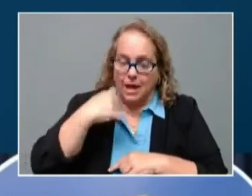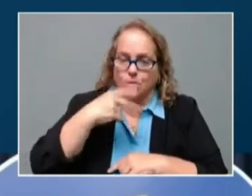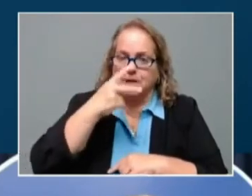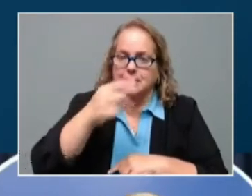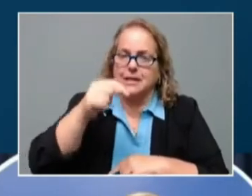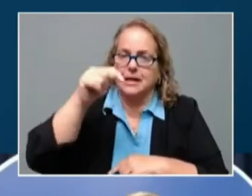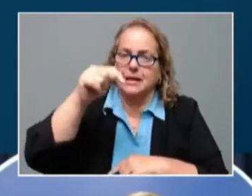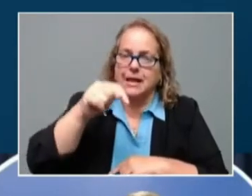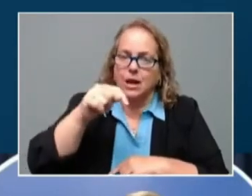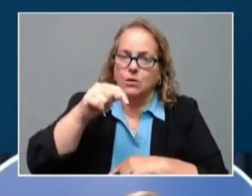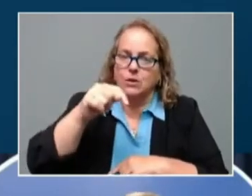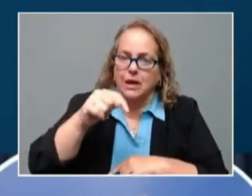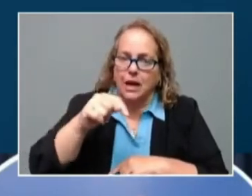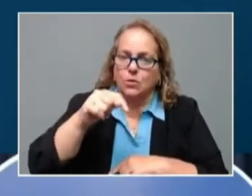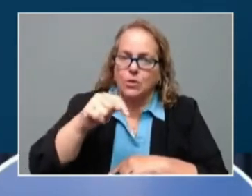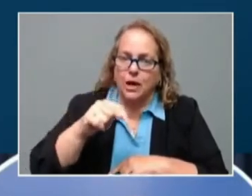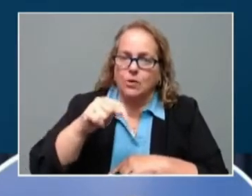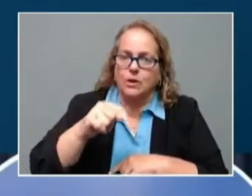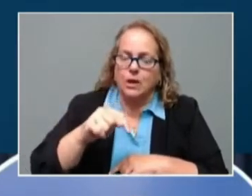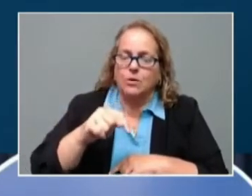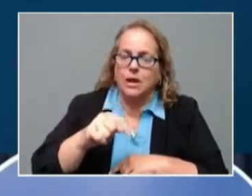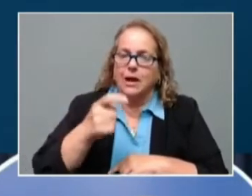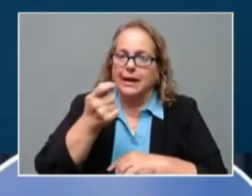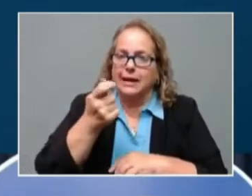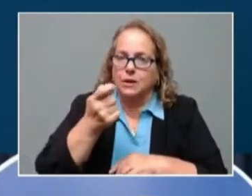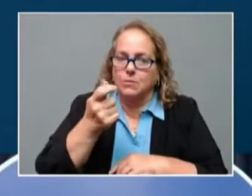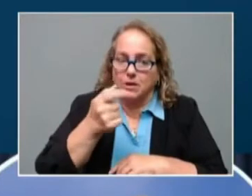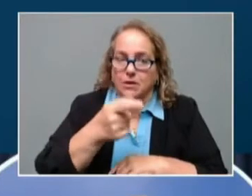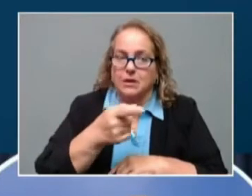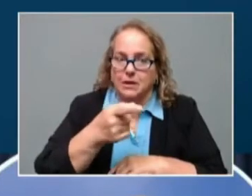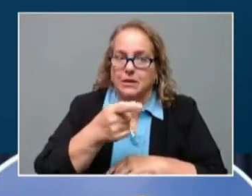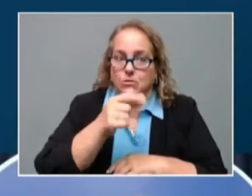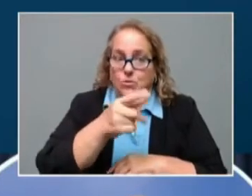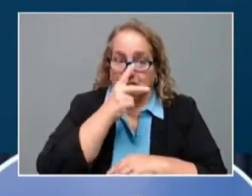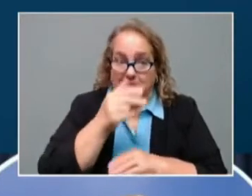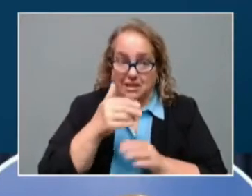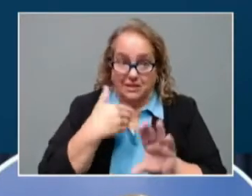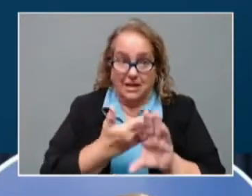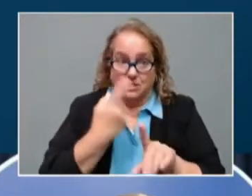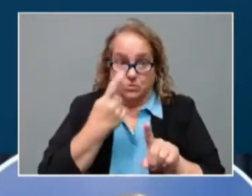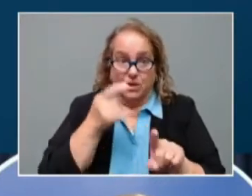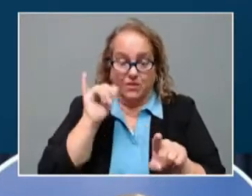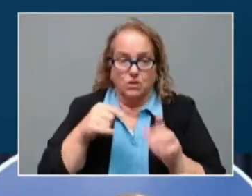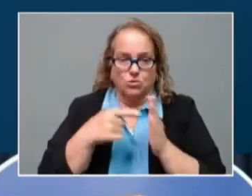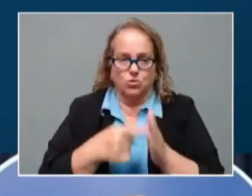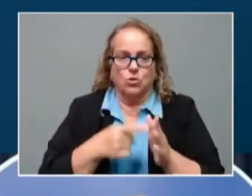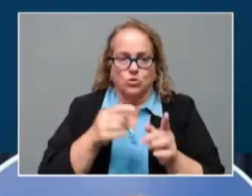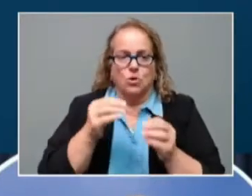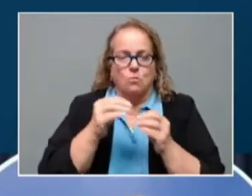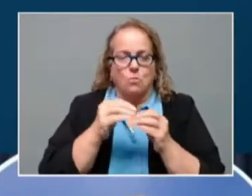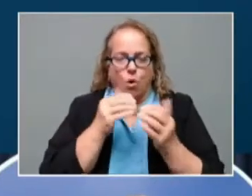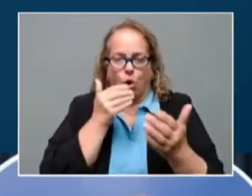the leading indicator if you want to show the next one. Um This shows in a little more graphic detail um